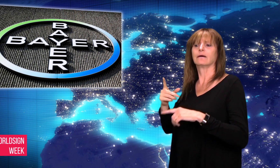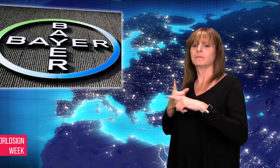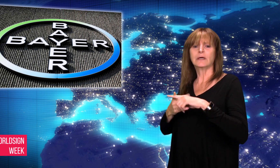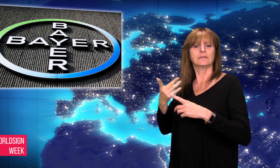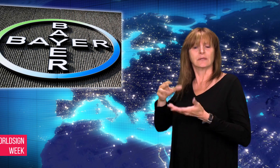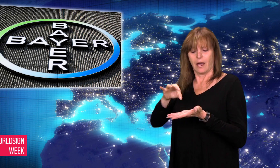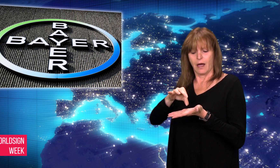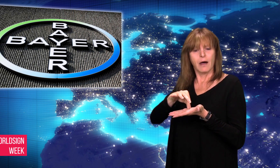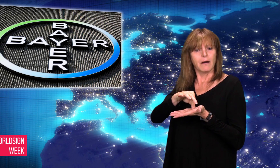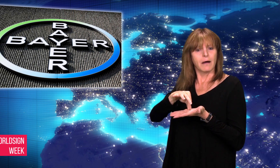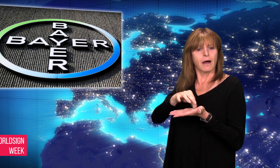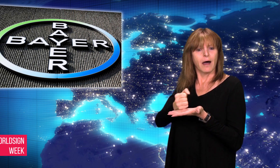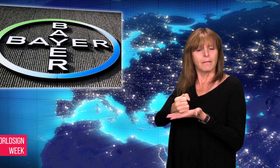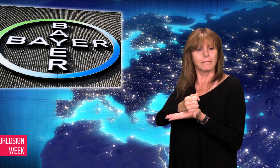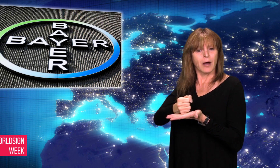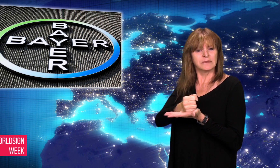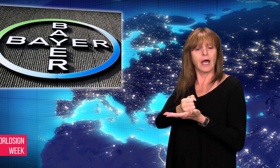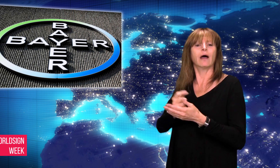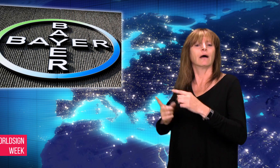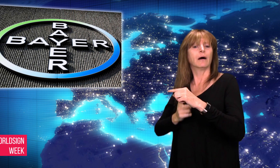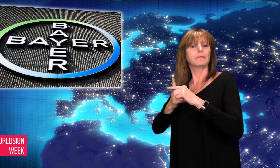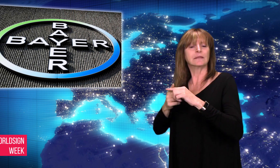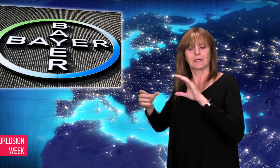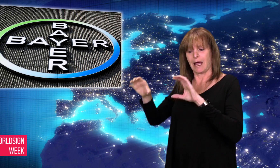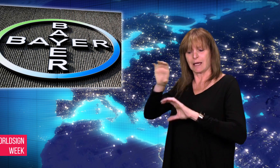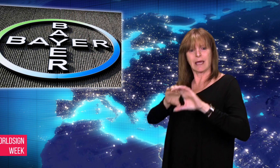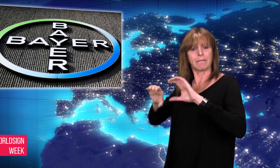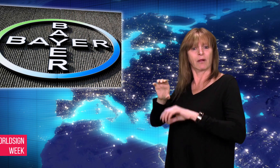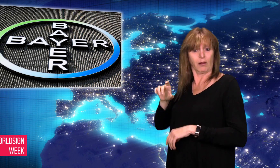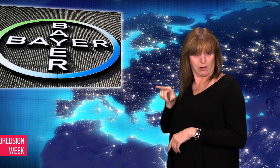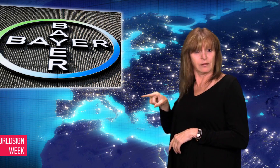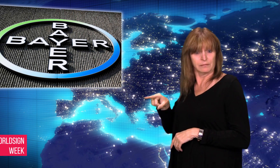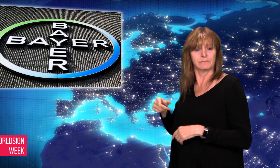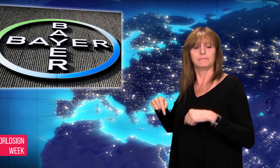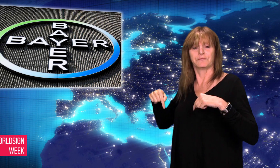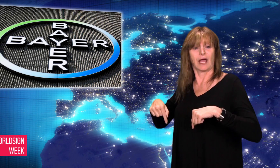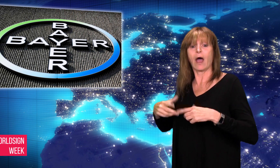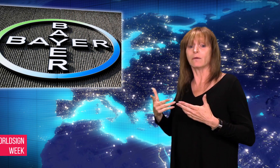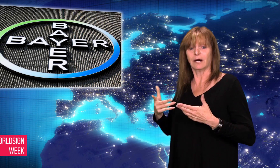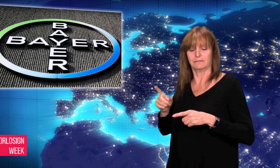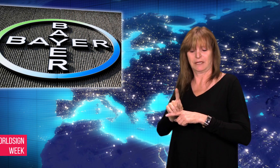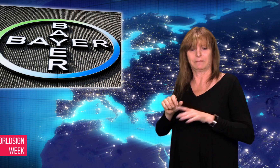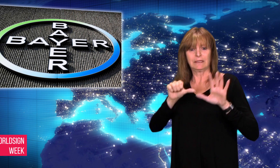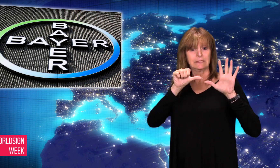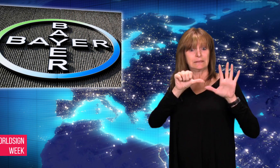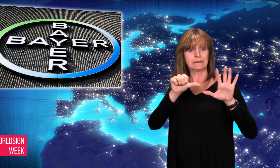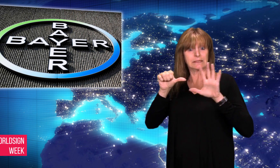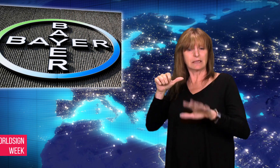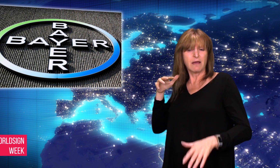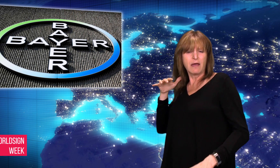takeover Monsanto brand on Thursday,